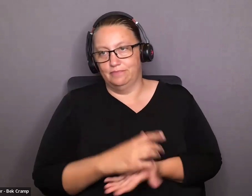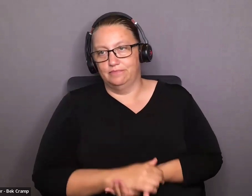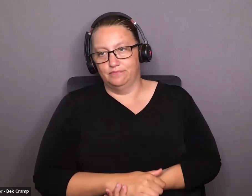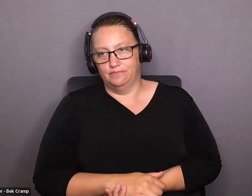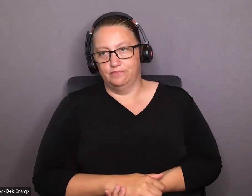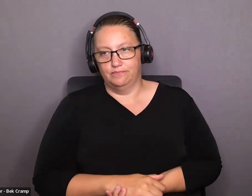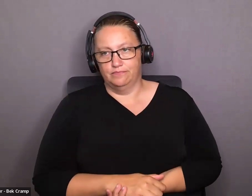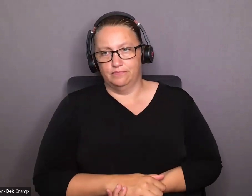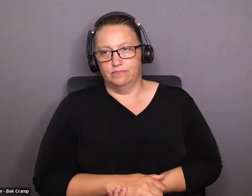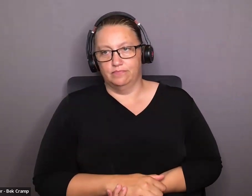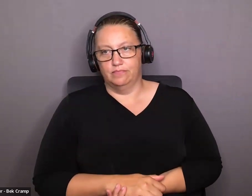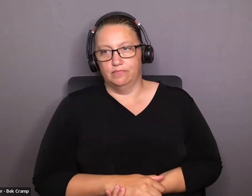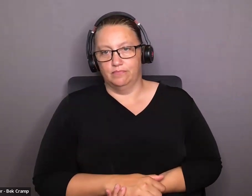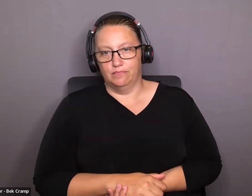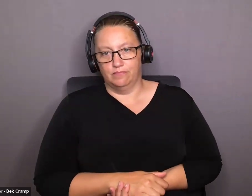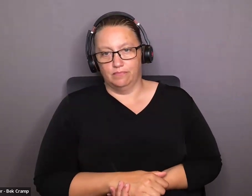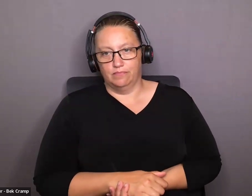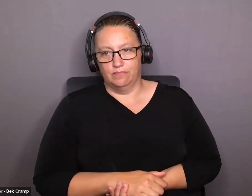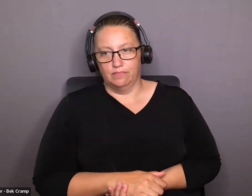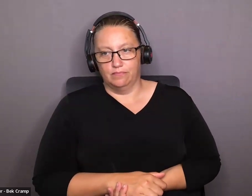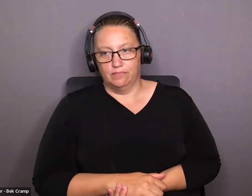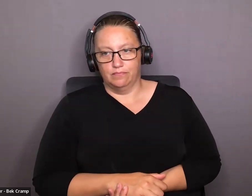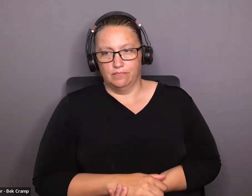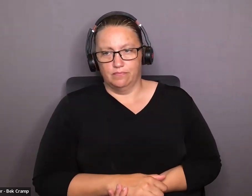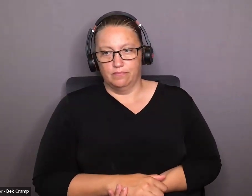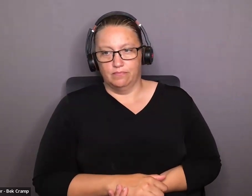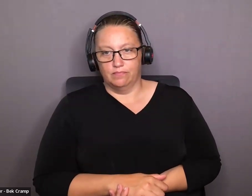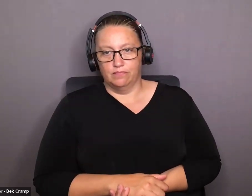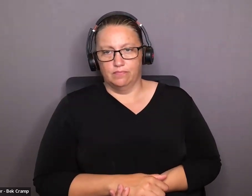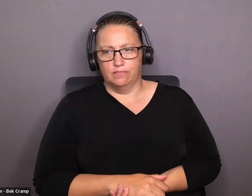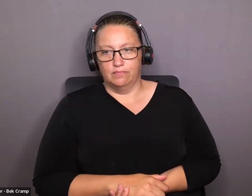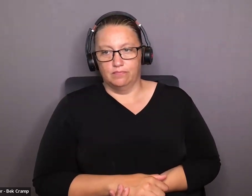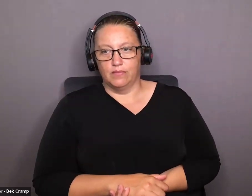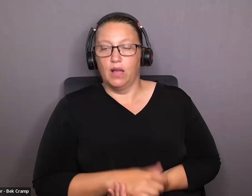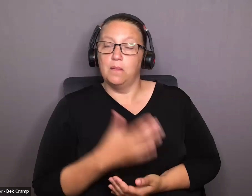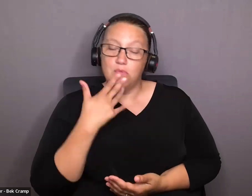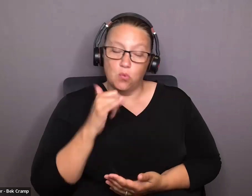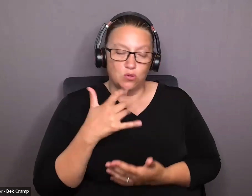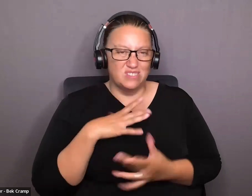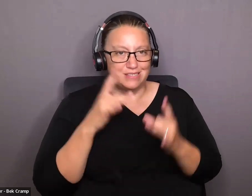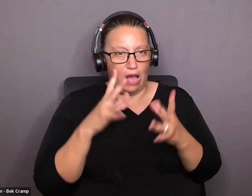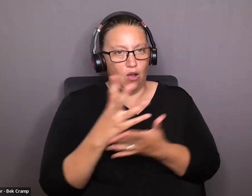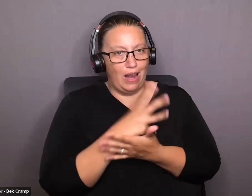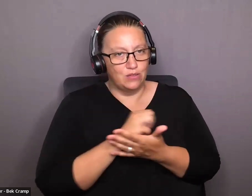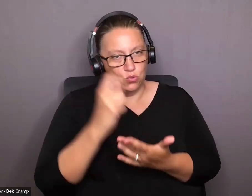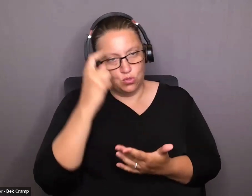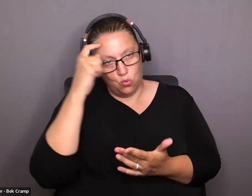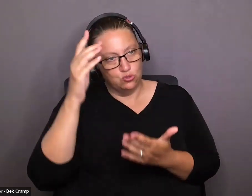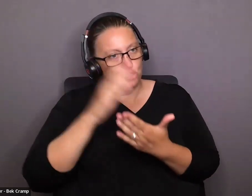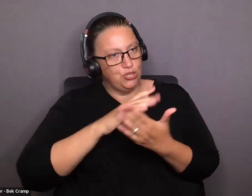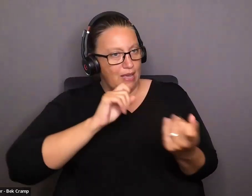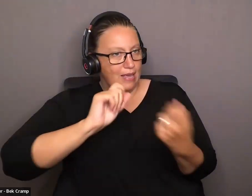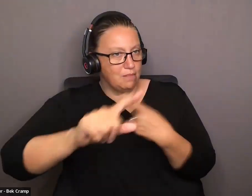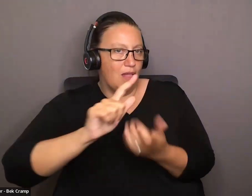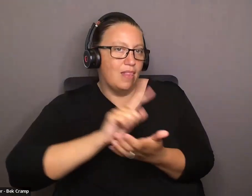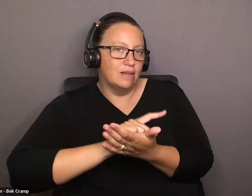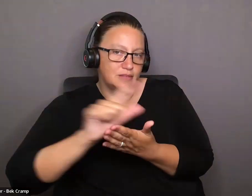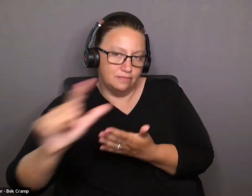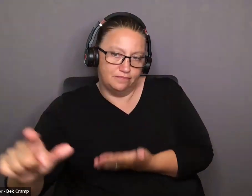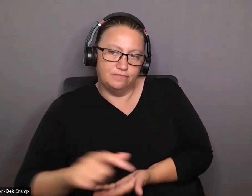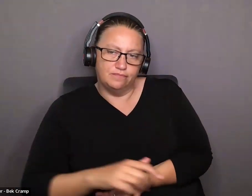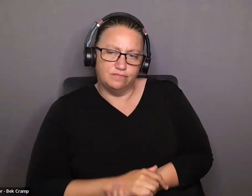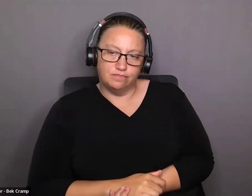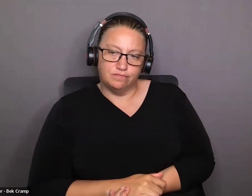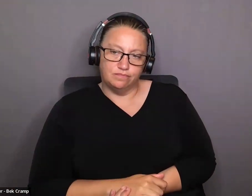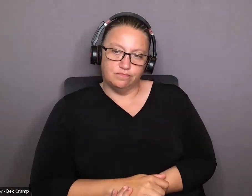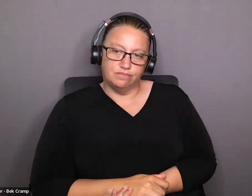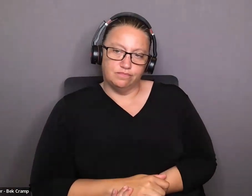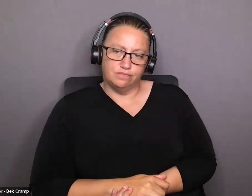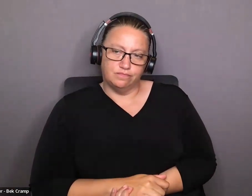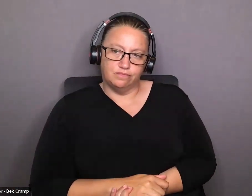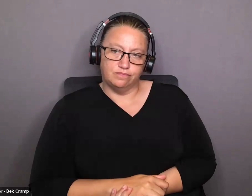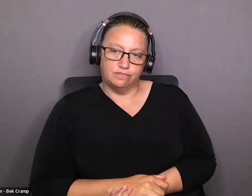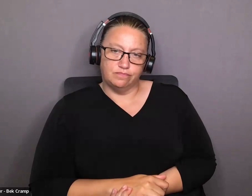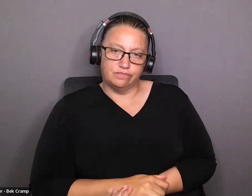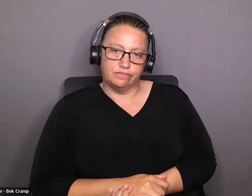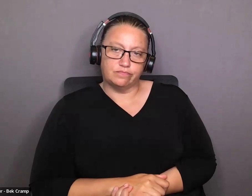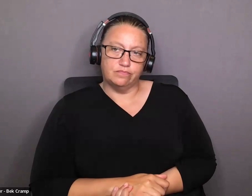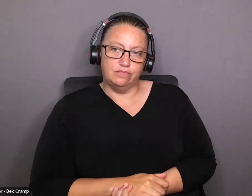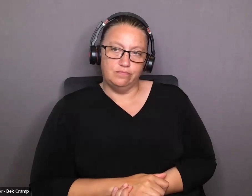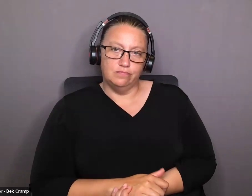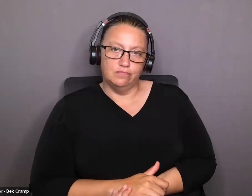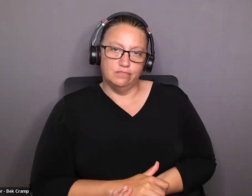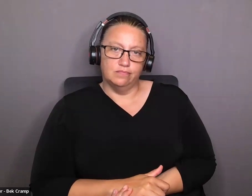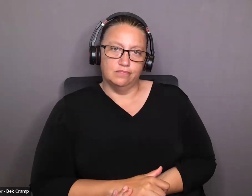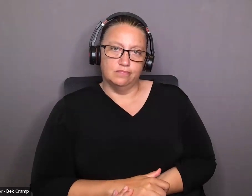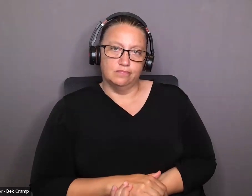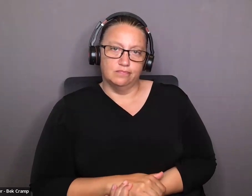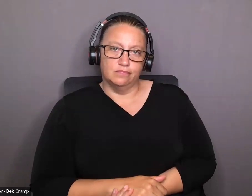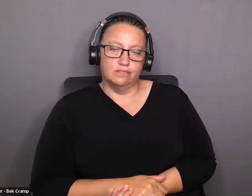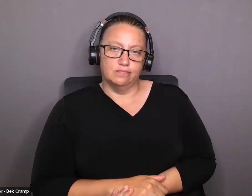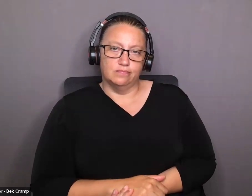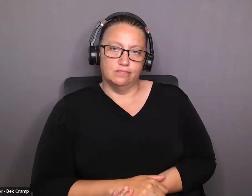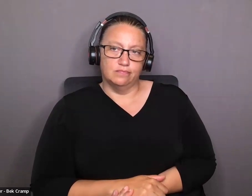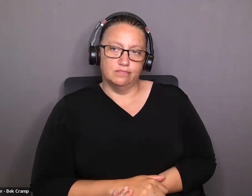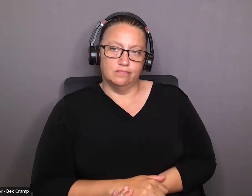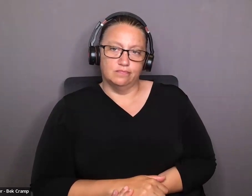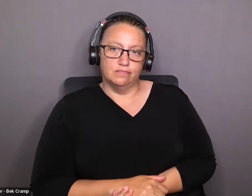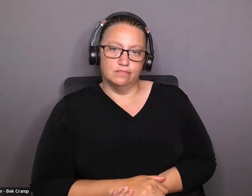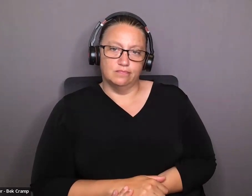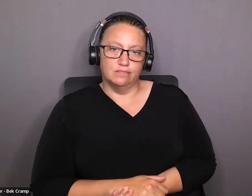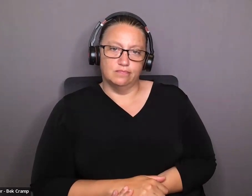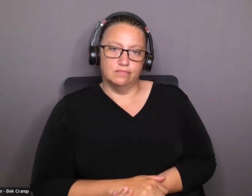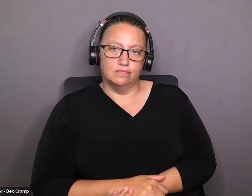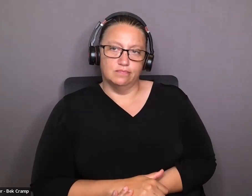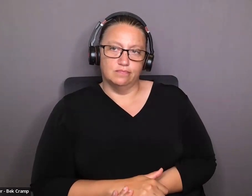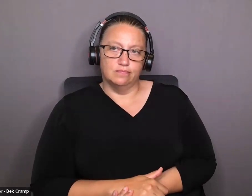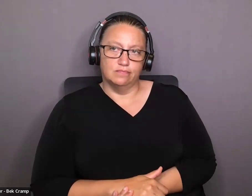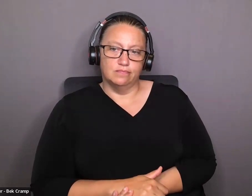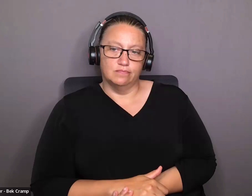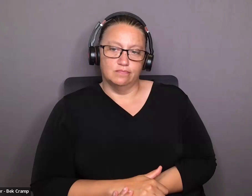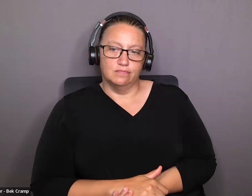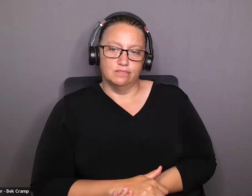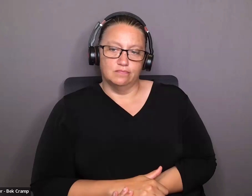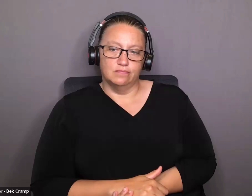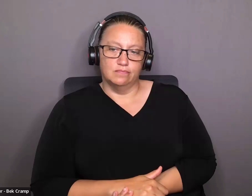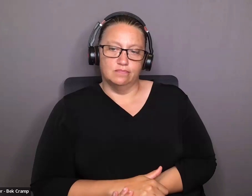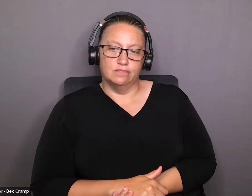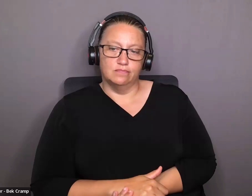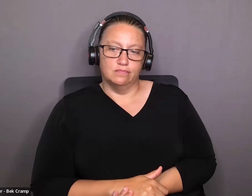to start collecting your thoughts, to be able to share them with us by email later.